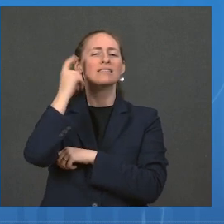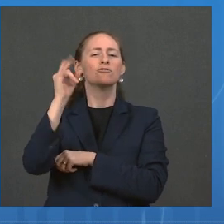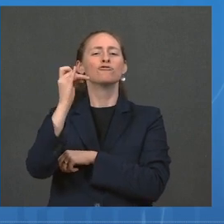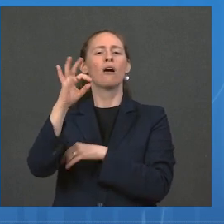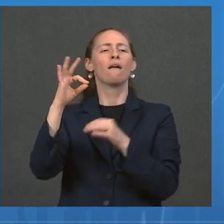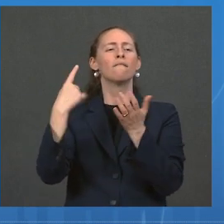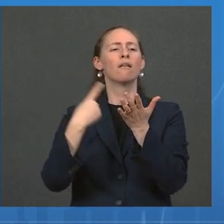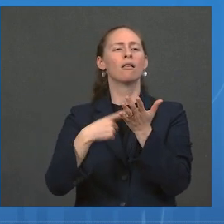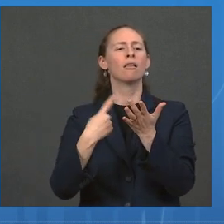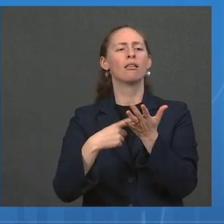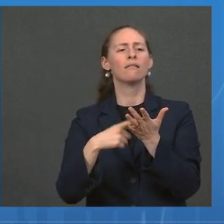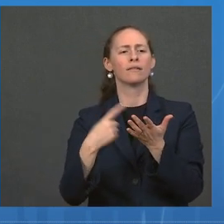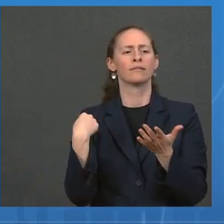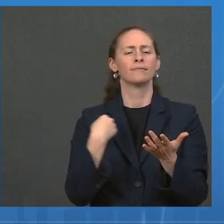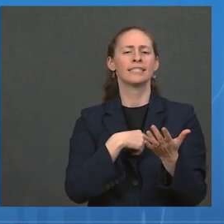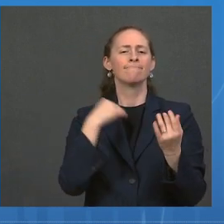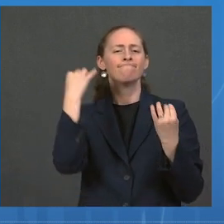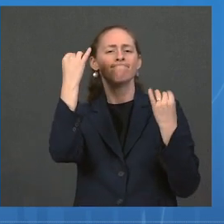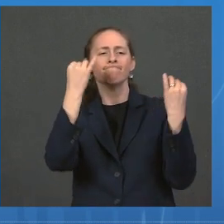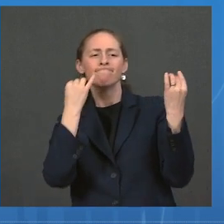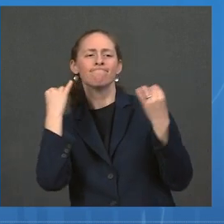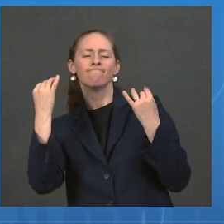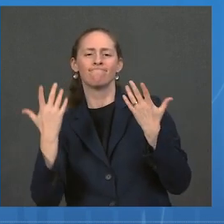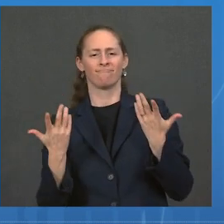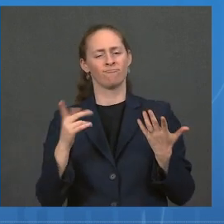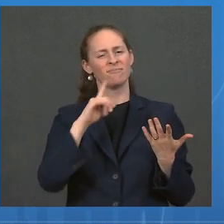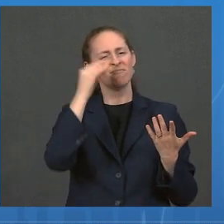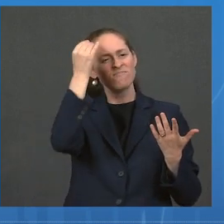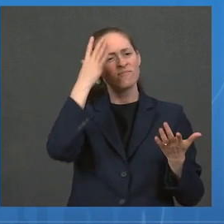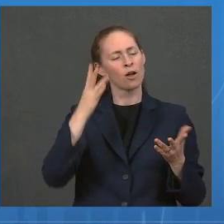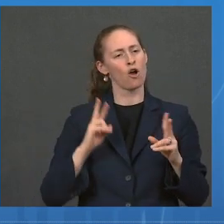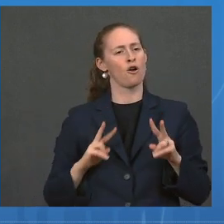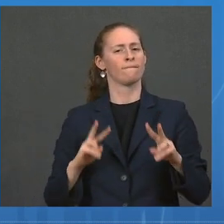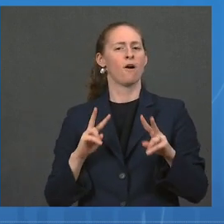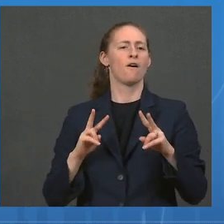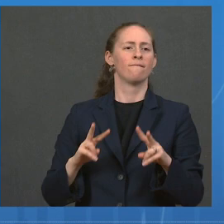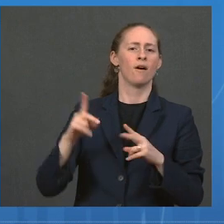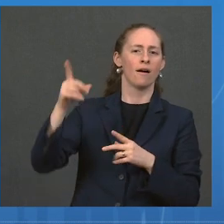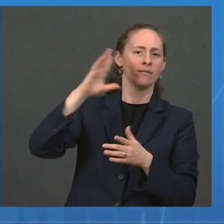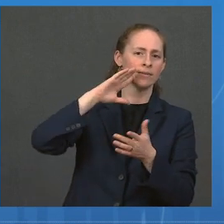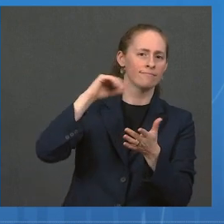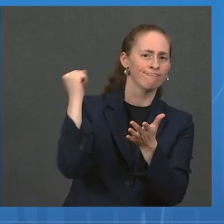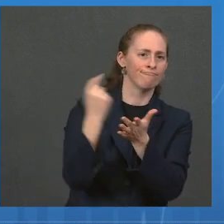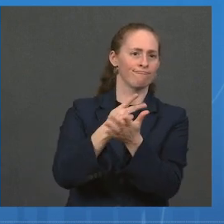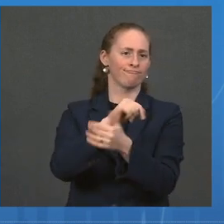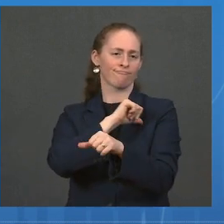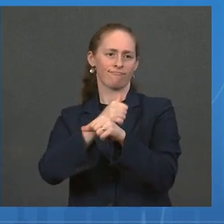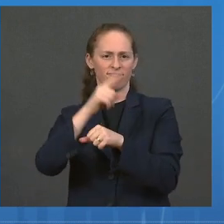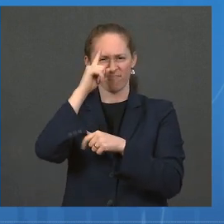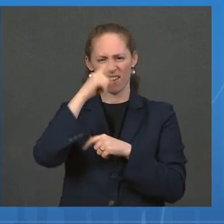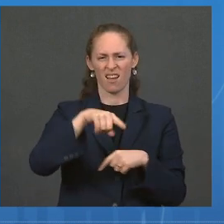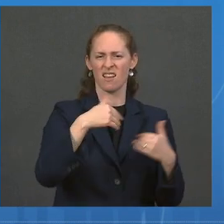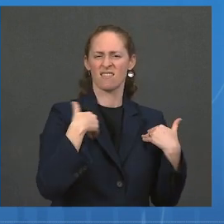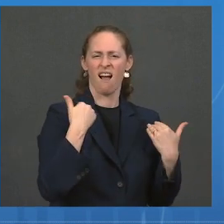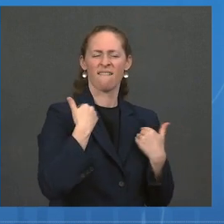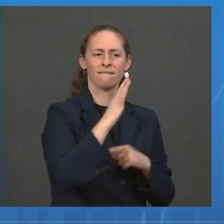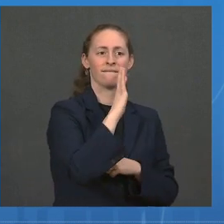to this major milestone of an authorized vaccine for kids age 5 to 11, which the FDA and CDC will discuss in the coming weeks.